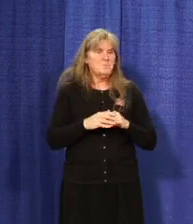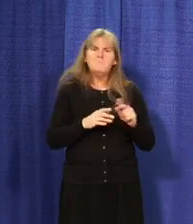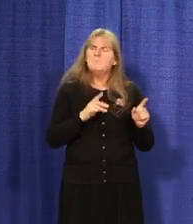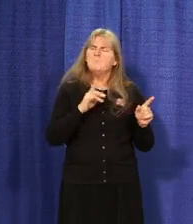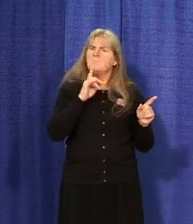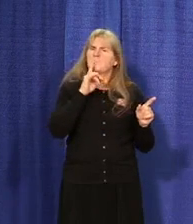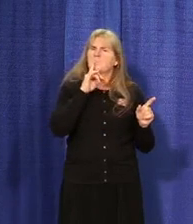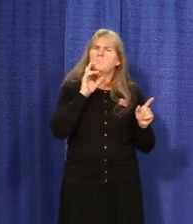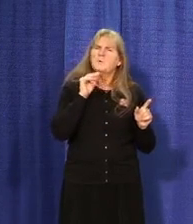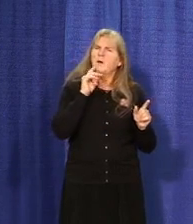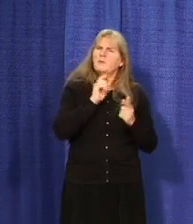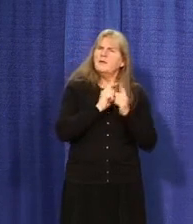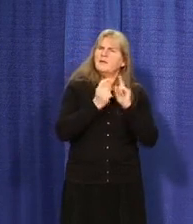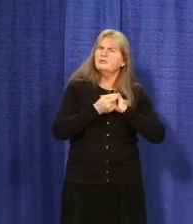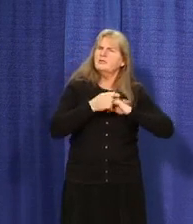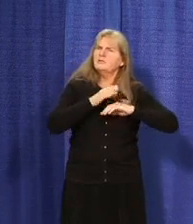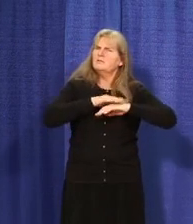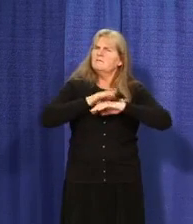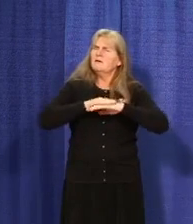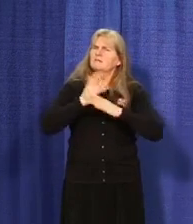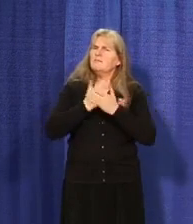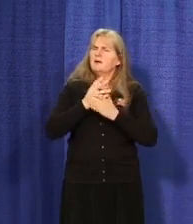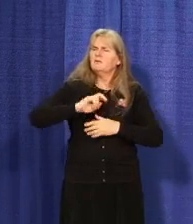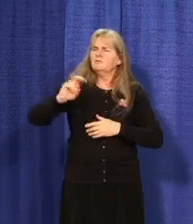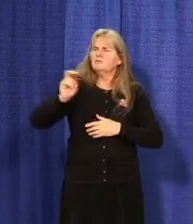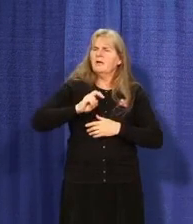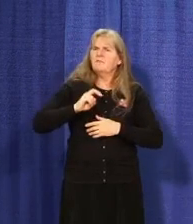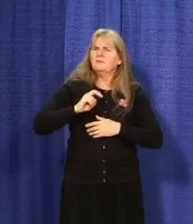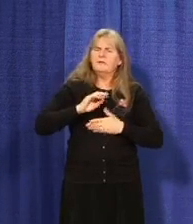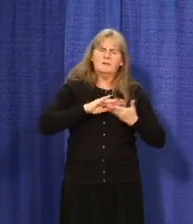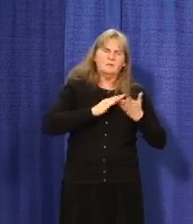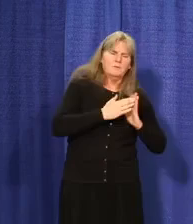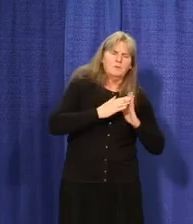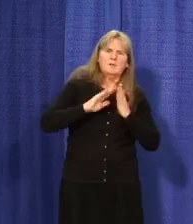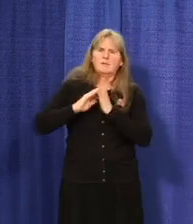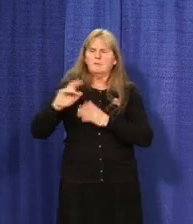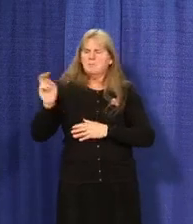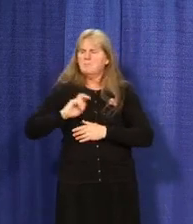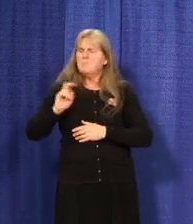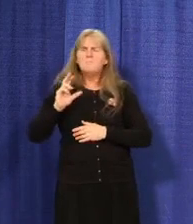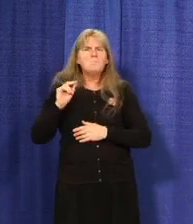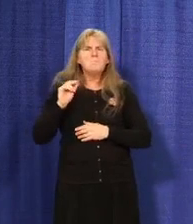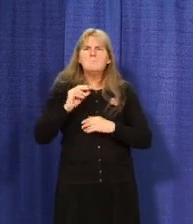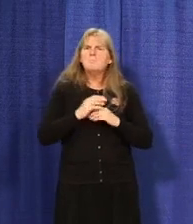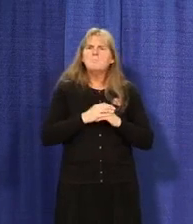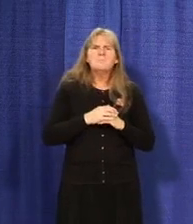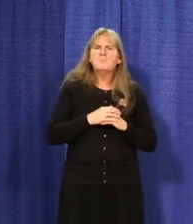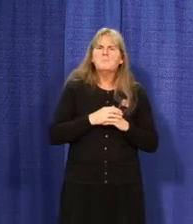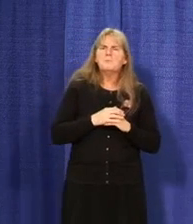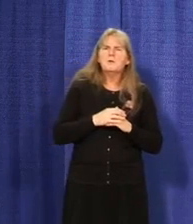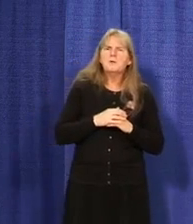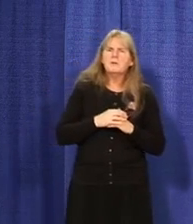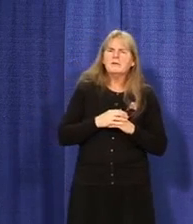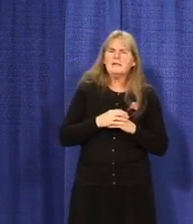changing advice. So again, the advice that I have on travelling between